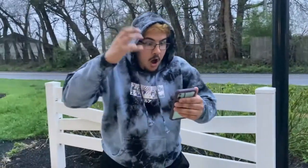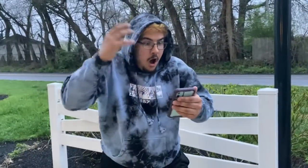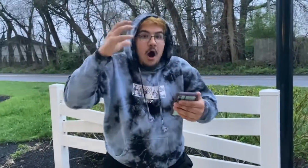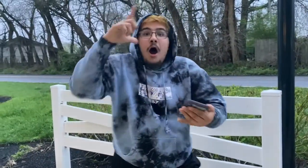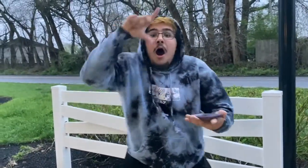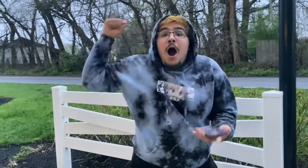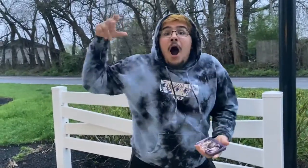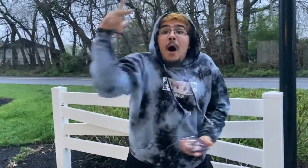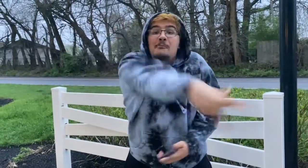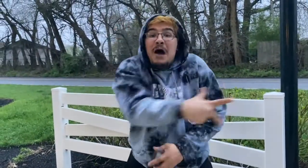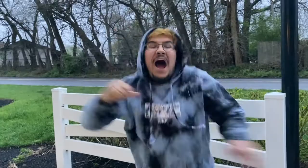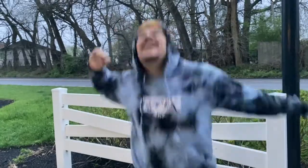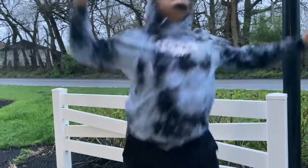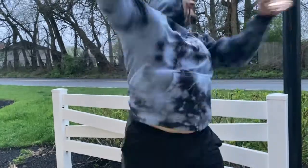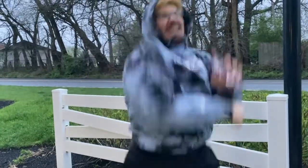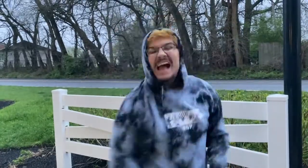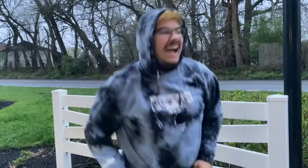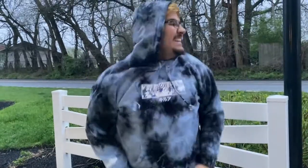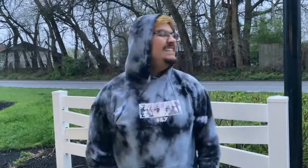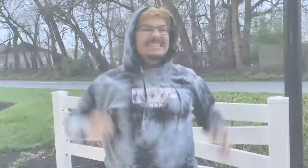Gallaudet is back!